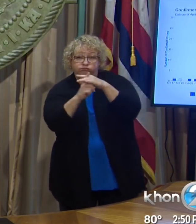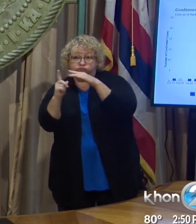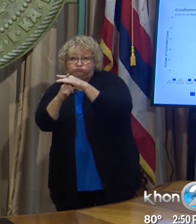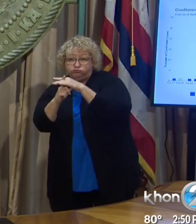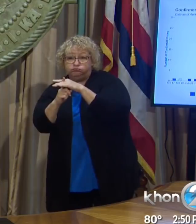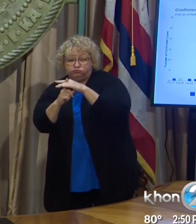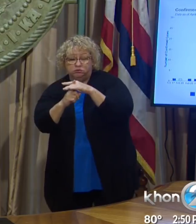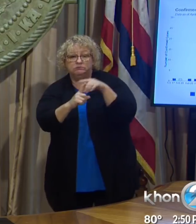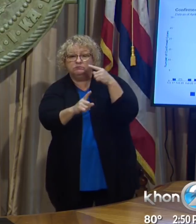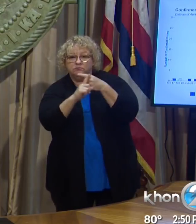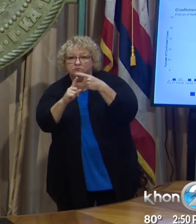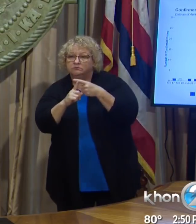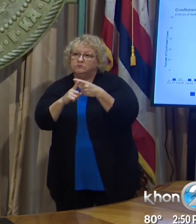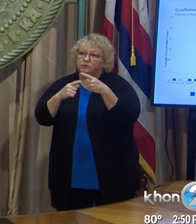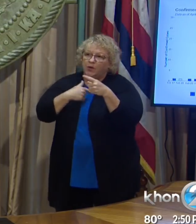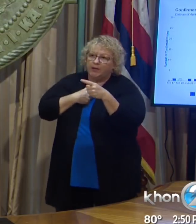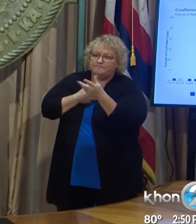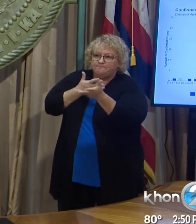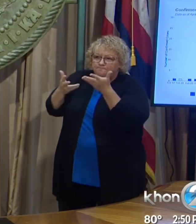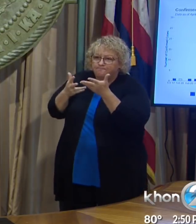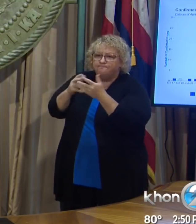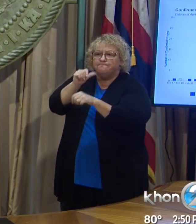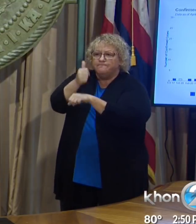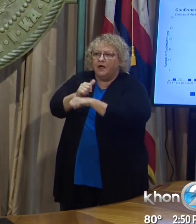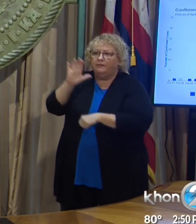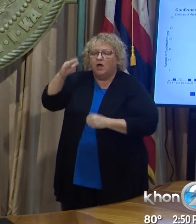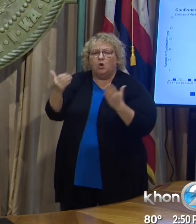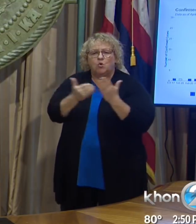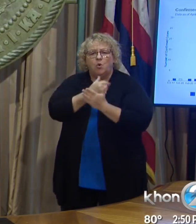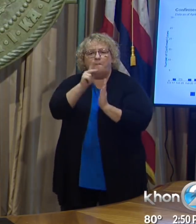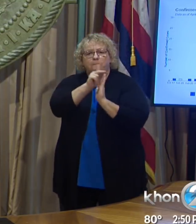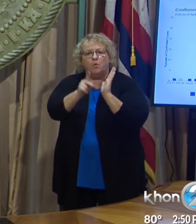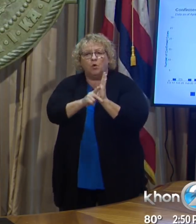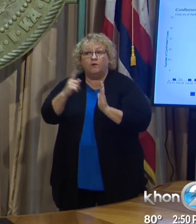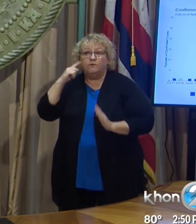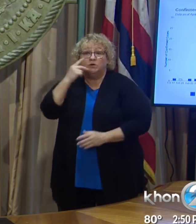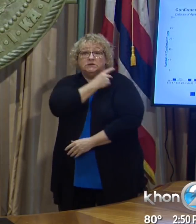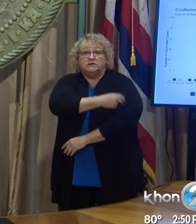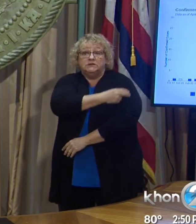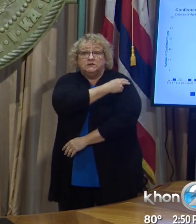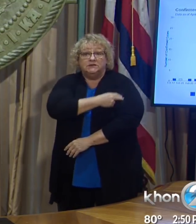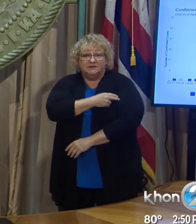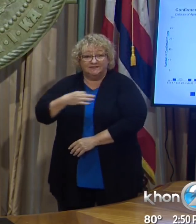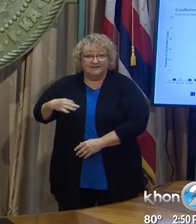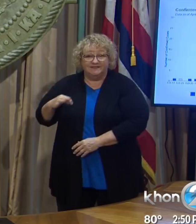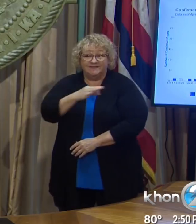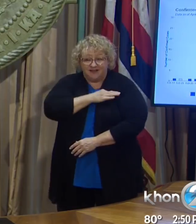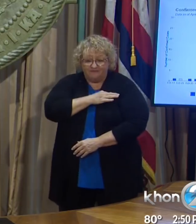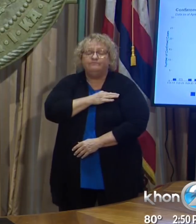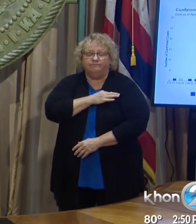ATTRIBUTED TO THIS OUTBREAK. AFTER THE IMPLEMENTATION OF THE UNIVERSAL USE OF FACE MASKS AND DAILY SYMPTOM SCREENING FOR ALL